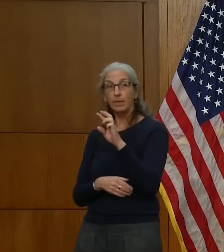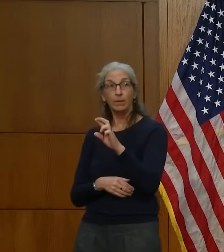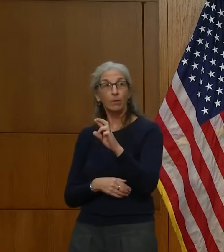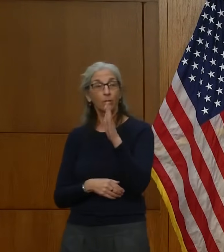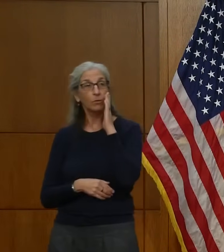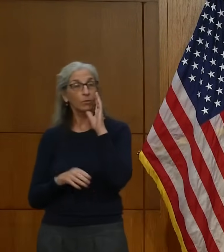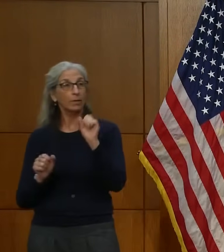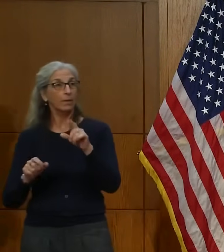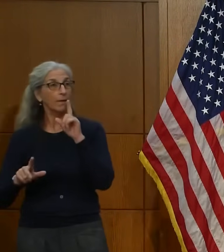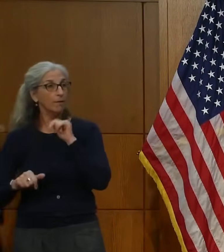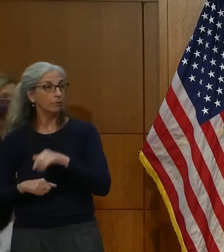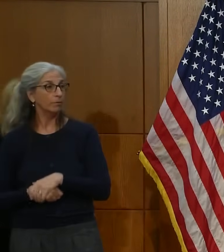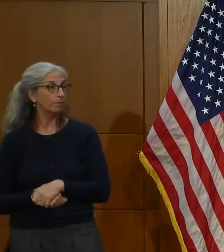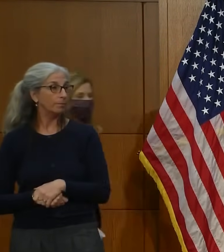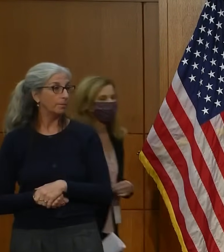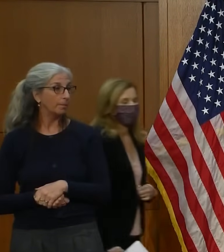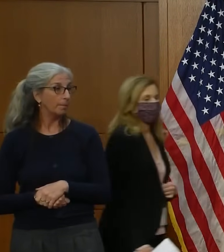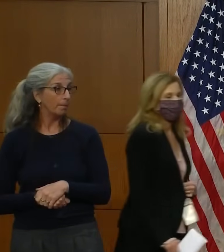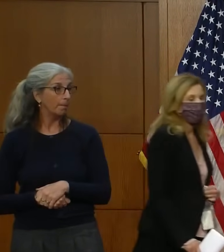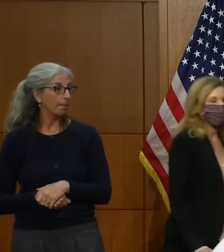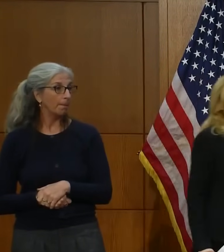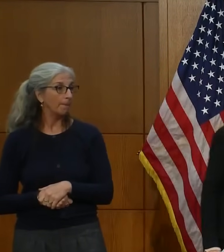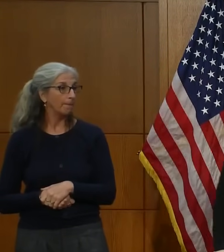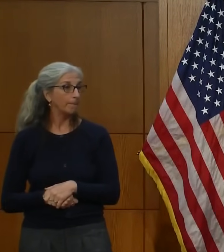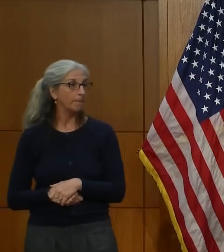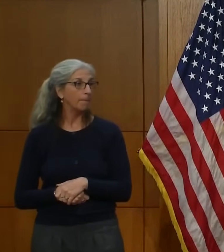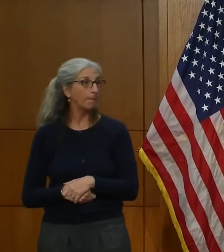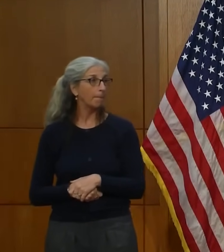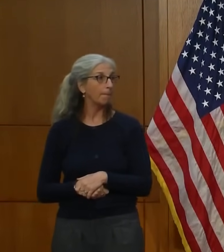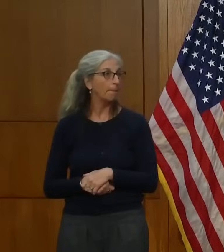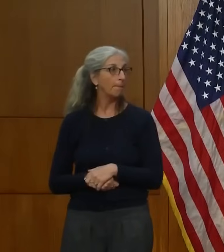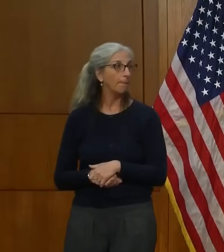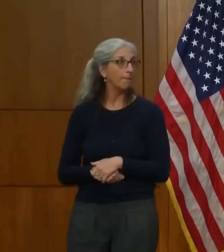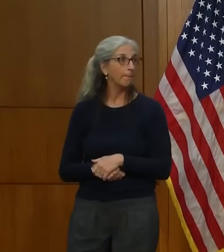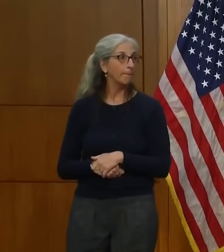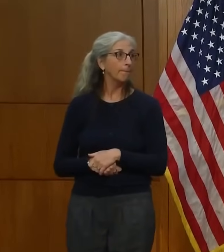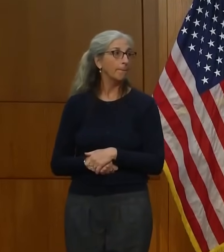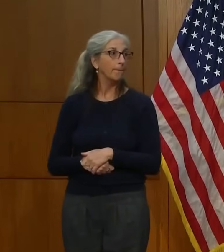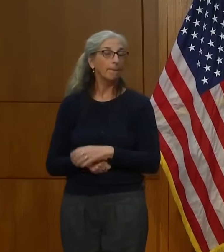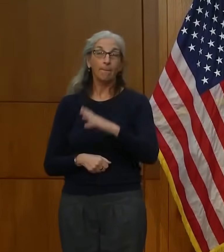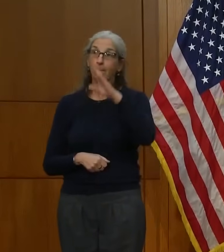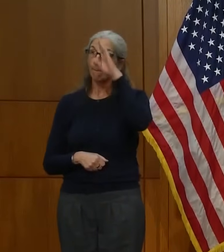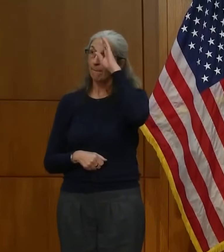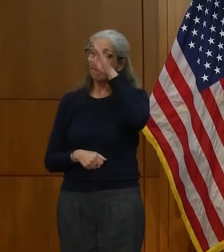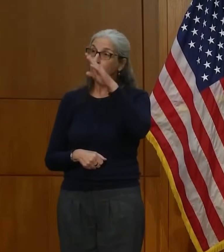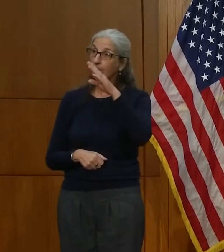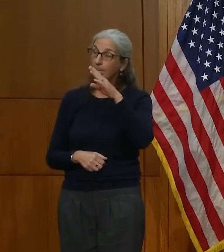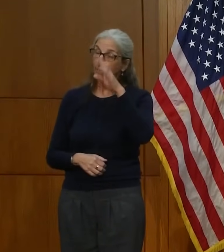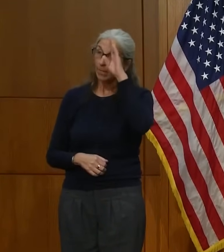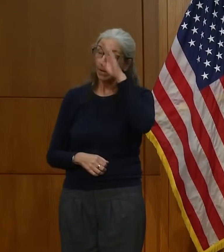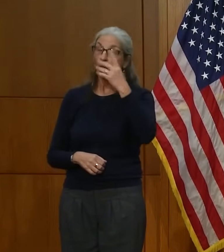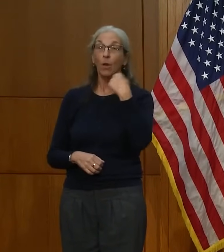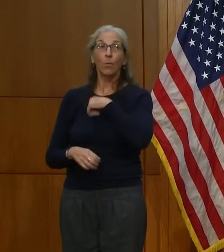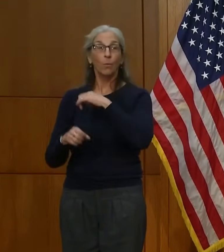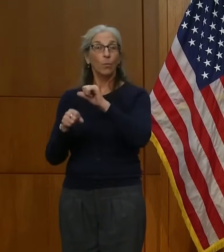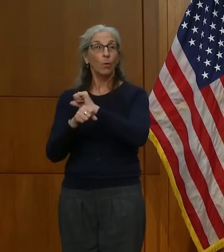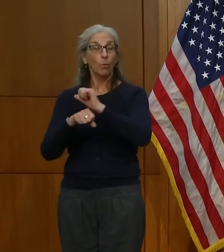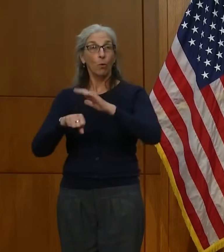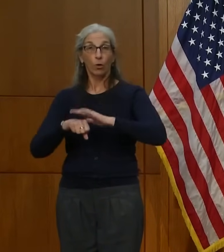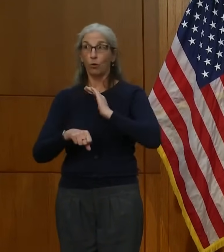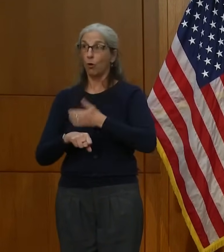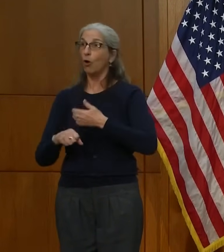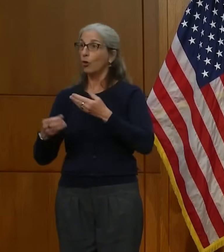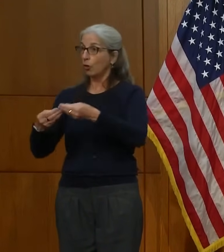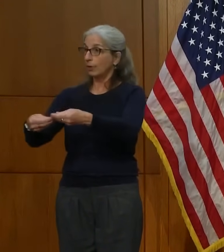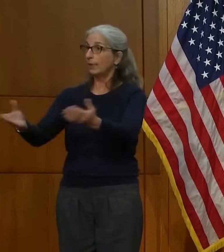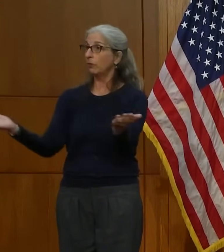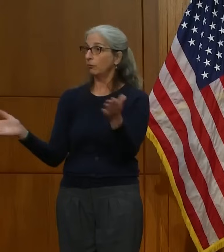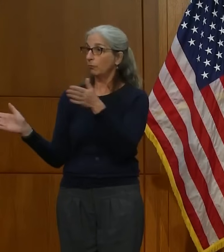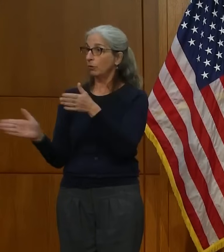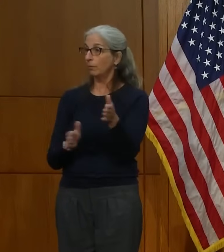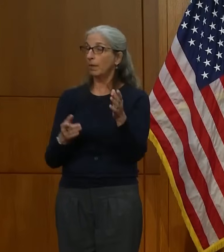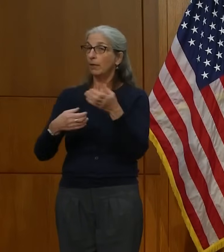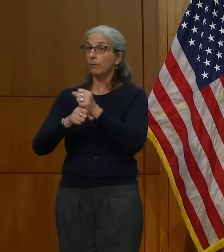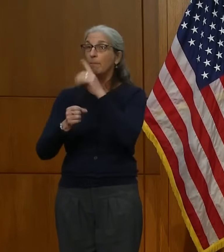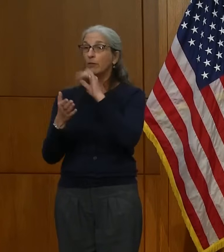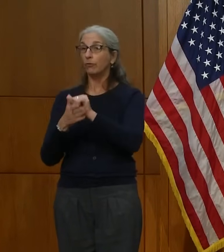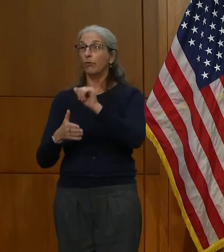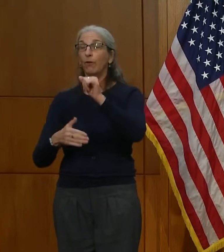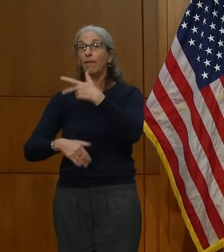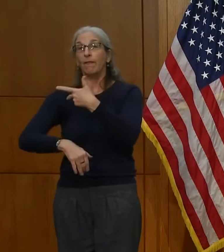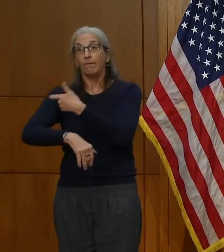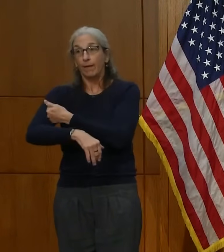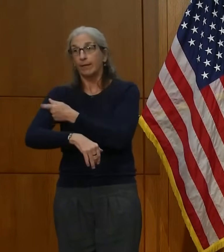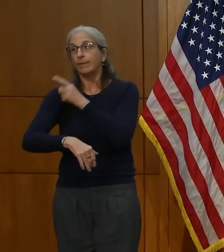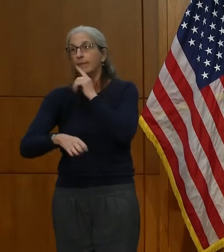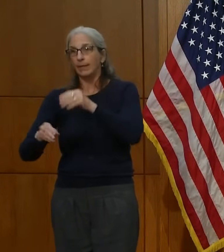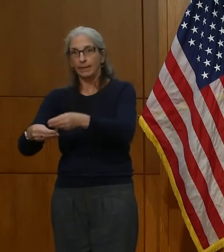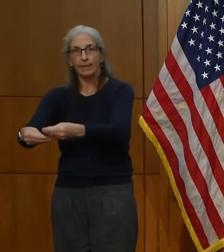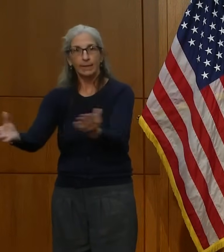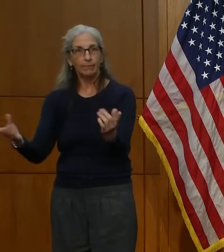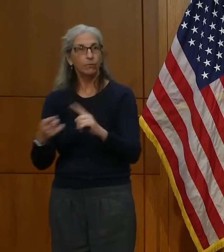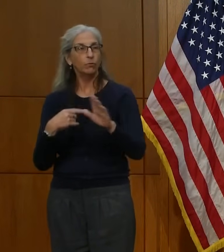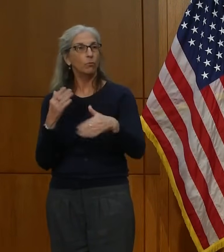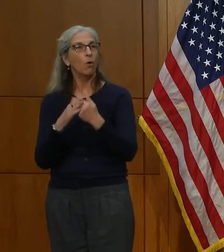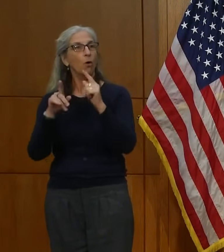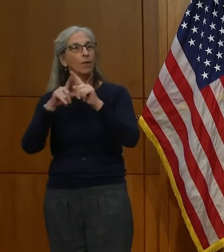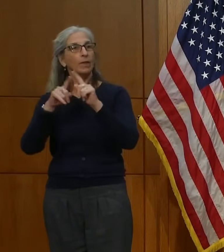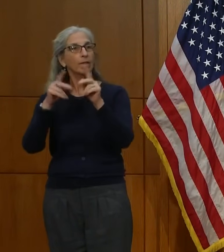WAS FOR US THE HI. WE ARE. WE E